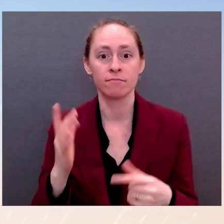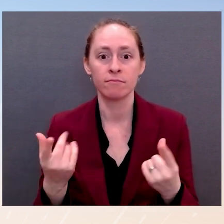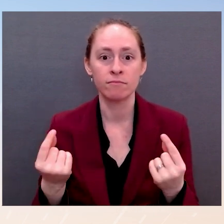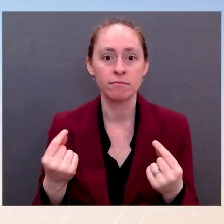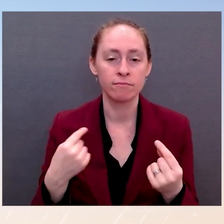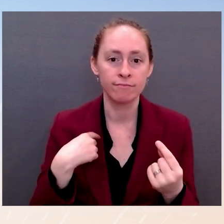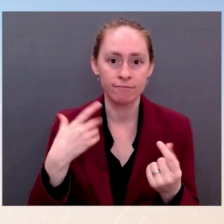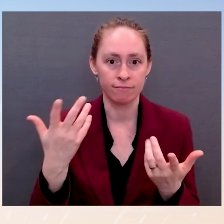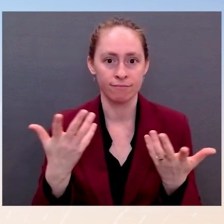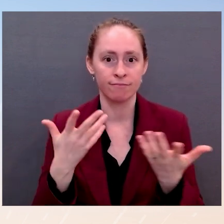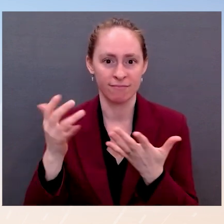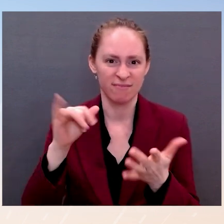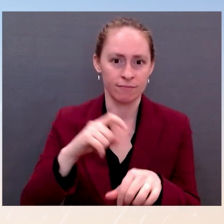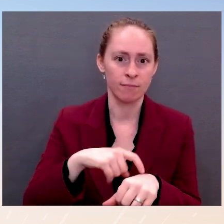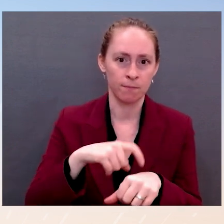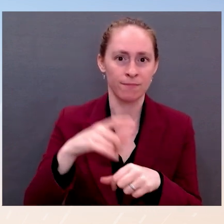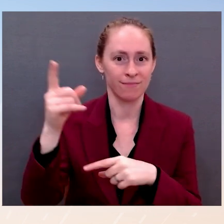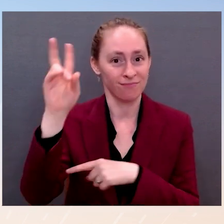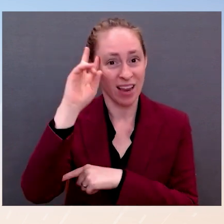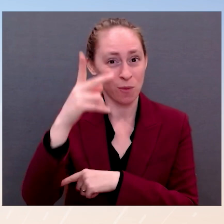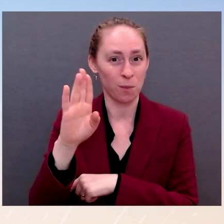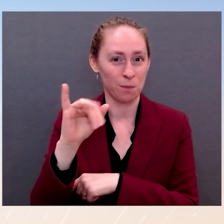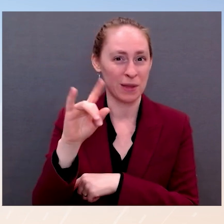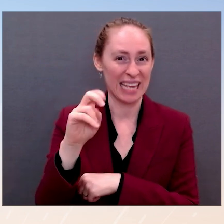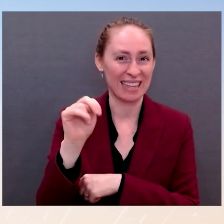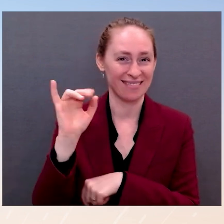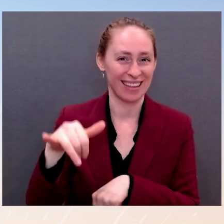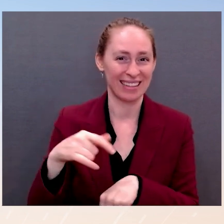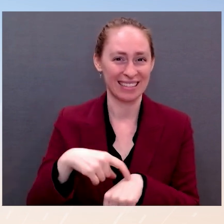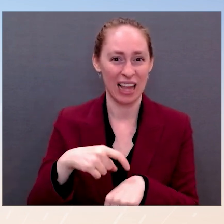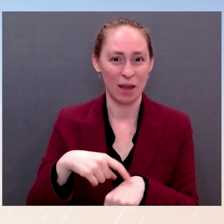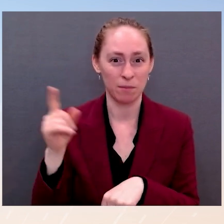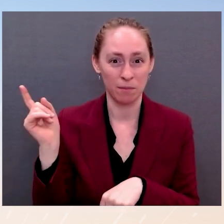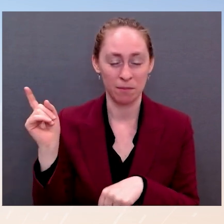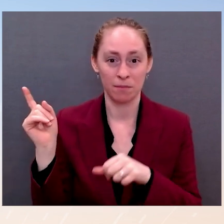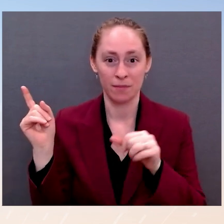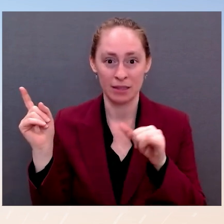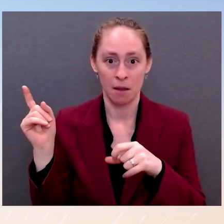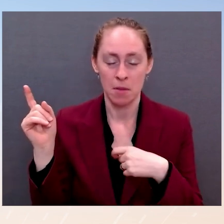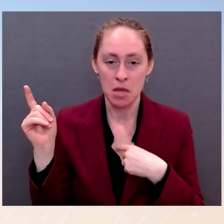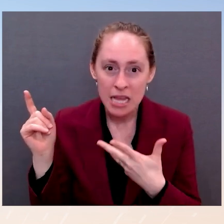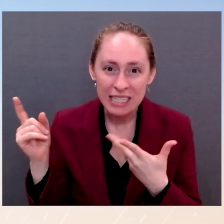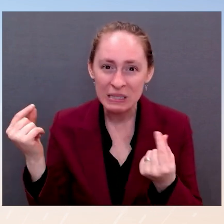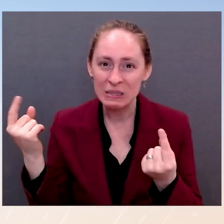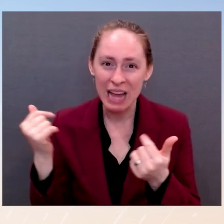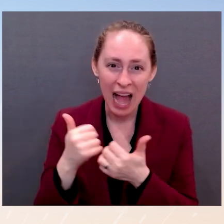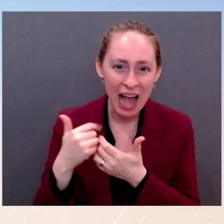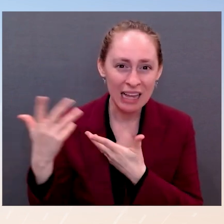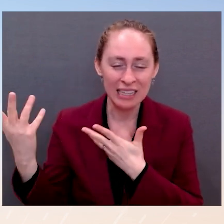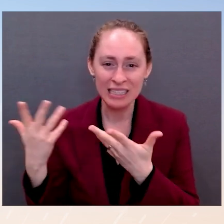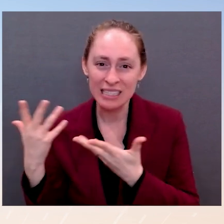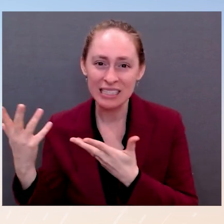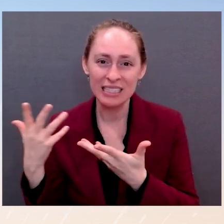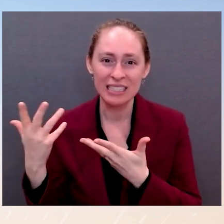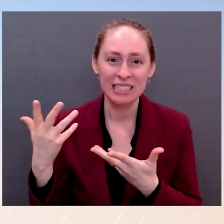with the same issues in his own family since his son, Beau is we all know who he loved and all of us loved and adored